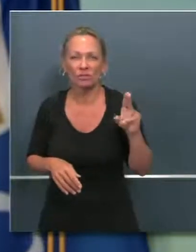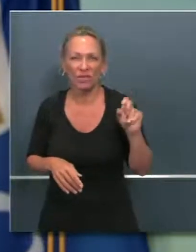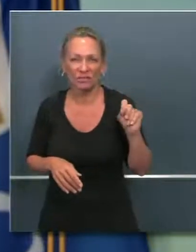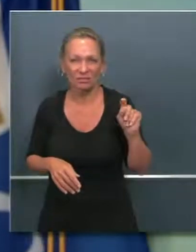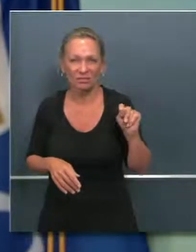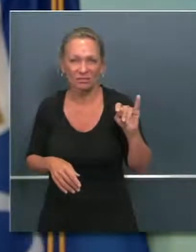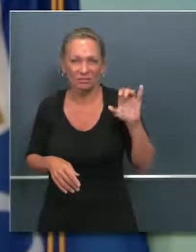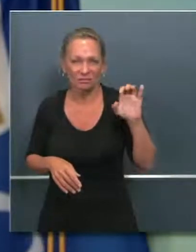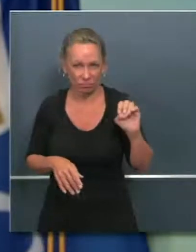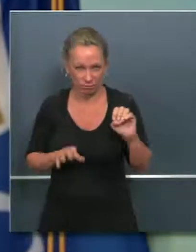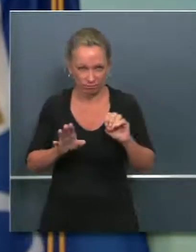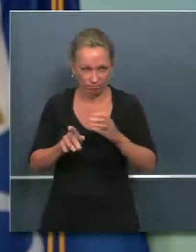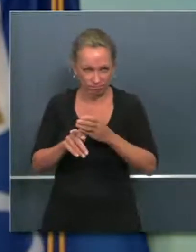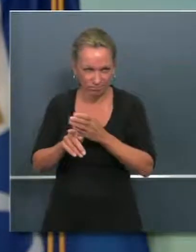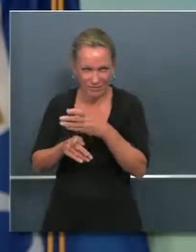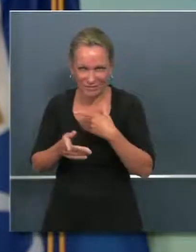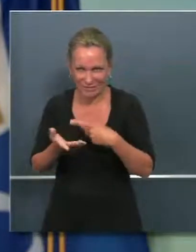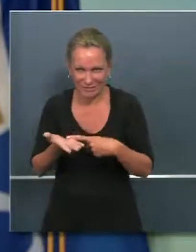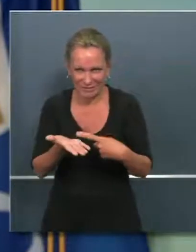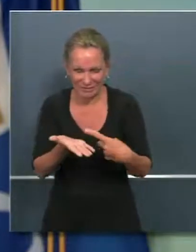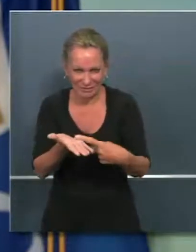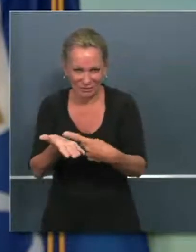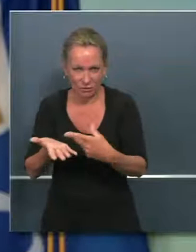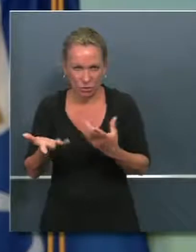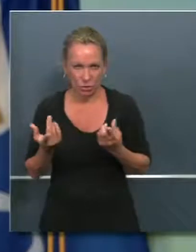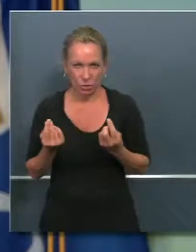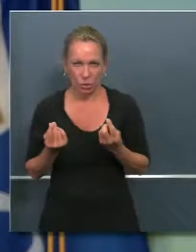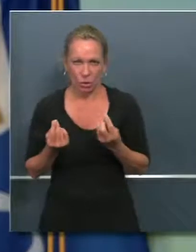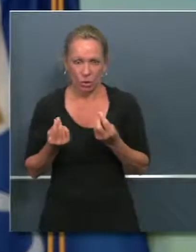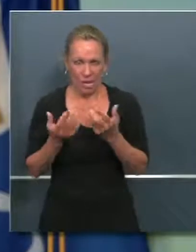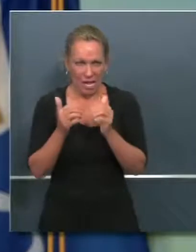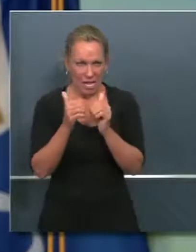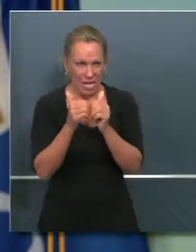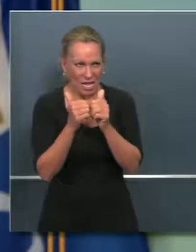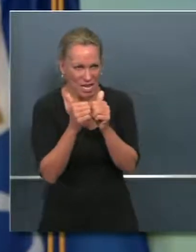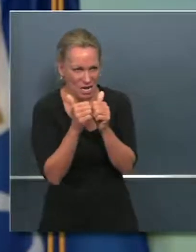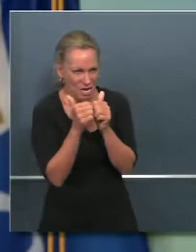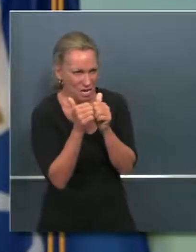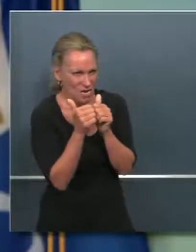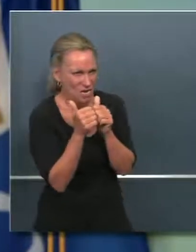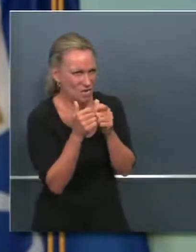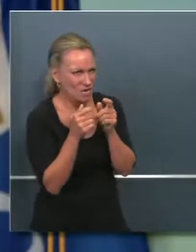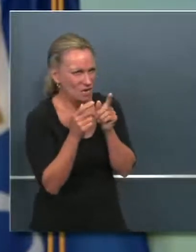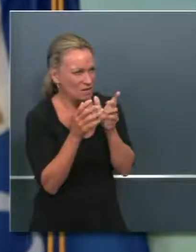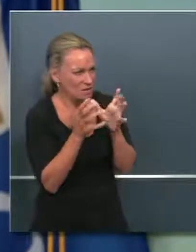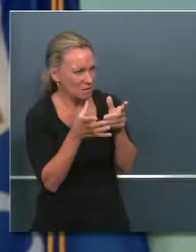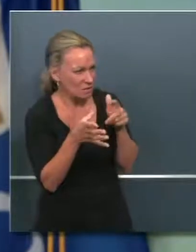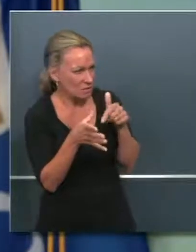this 100 individual cohort of leaders to help guide us to an economic development economic